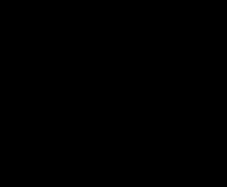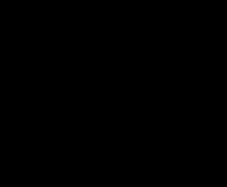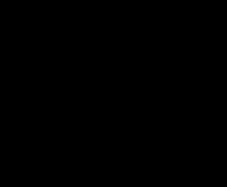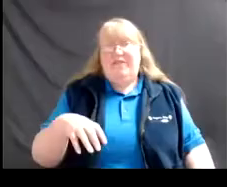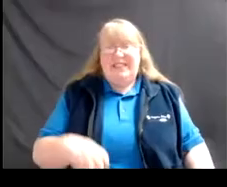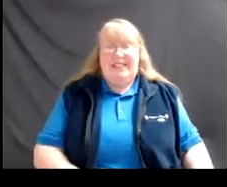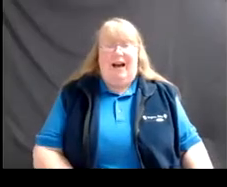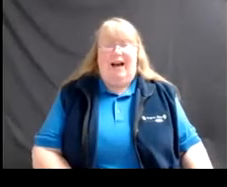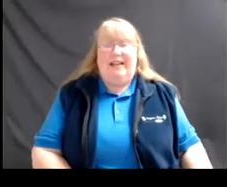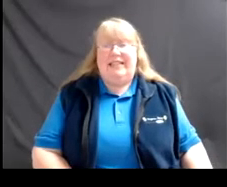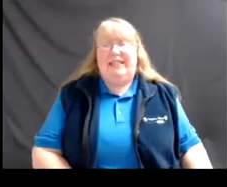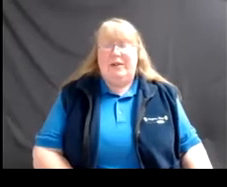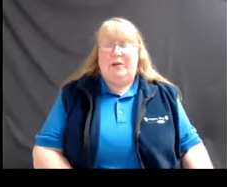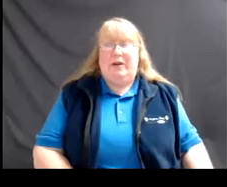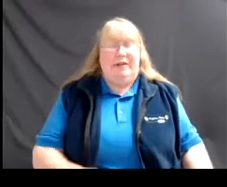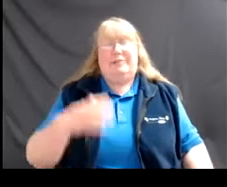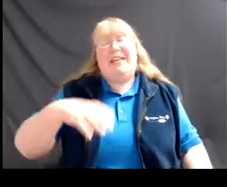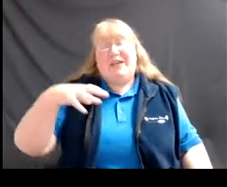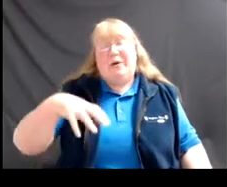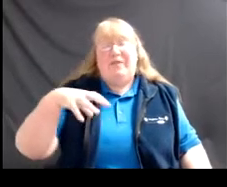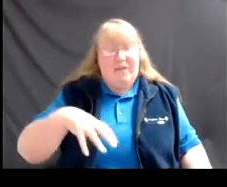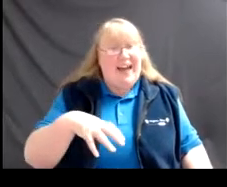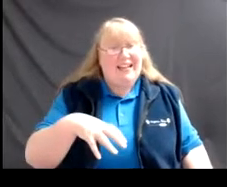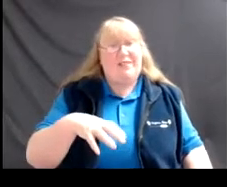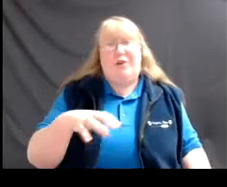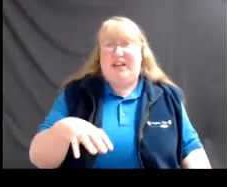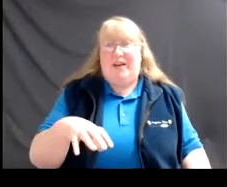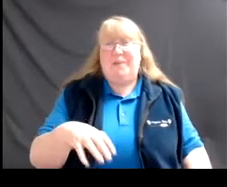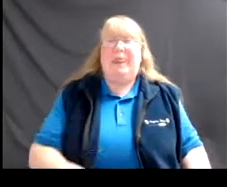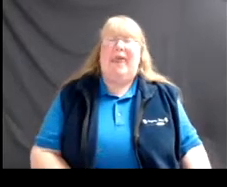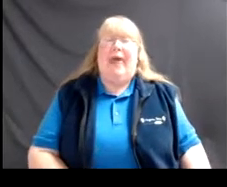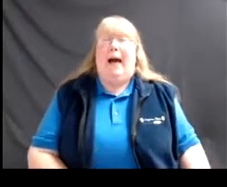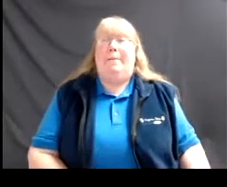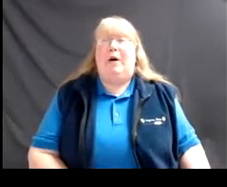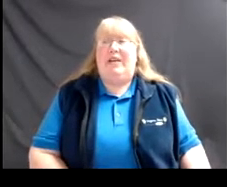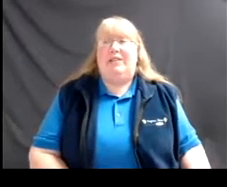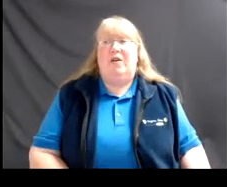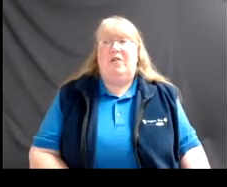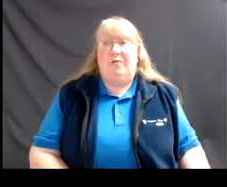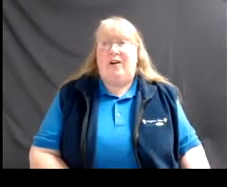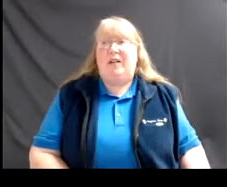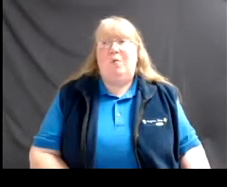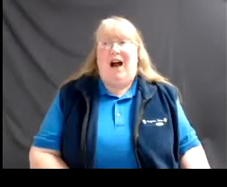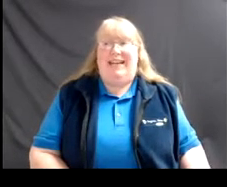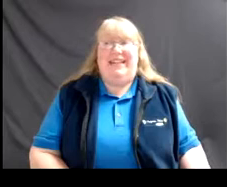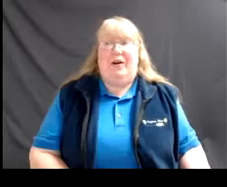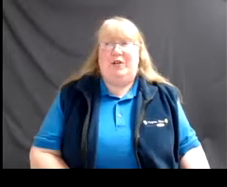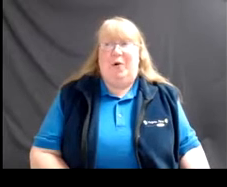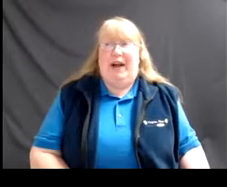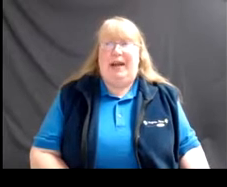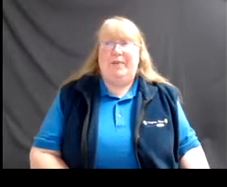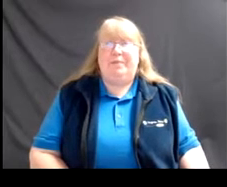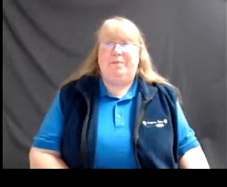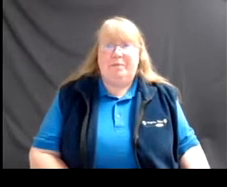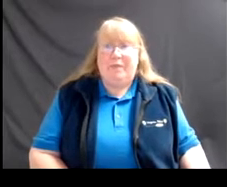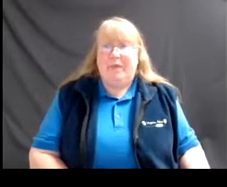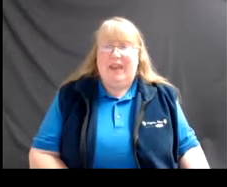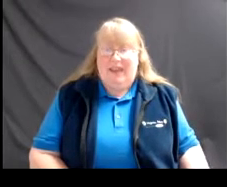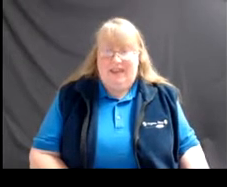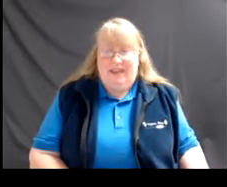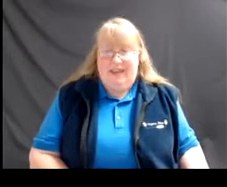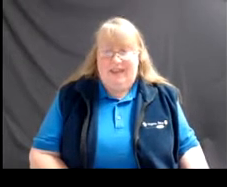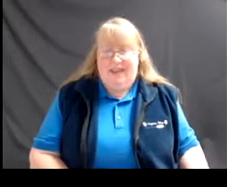Our office is based here in Fairfax, VA. But we serve a fairly wide territory.